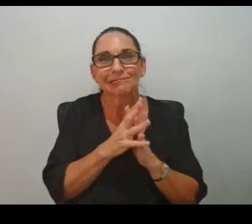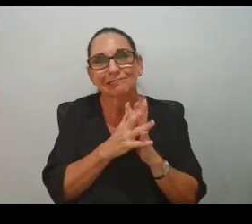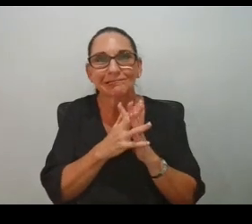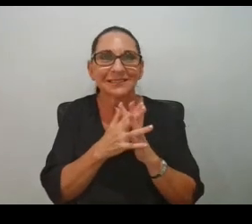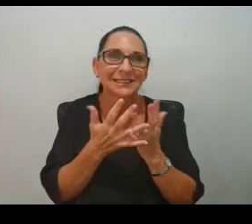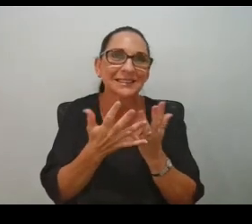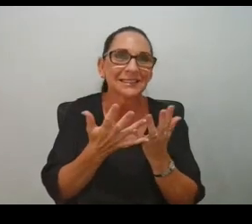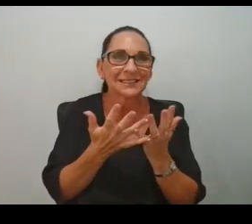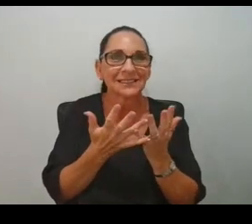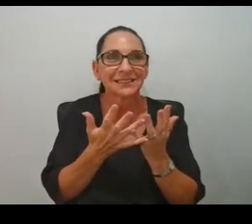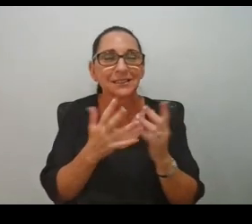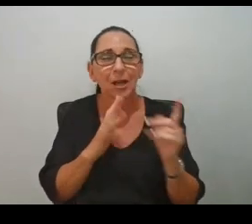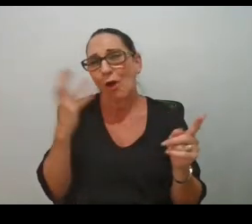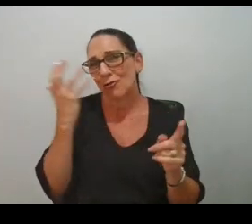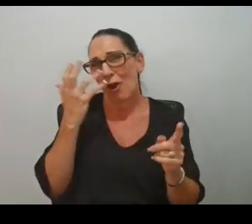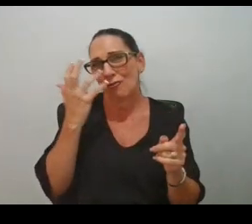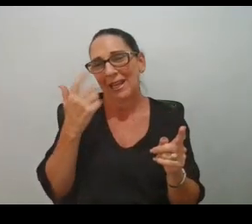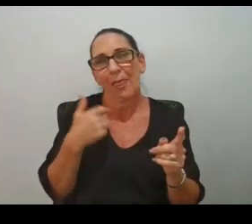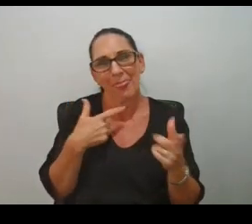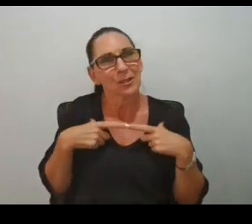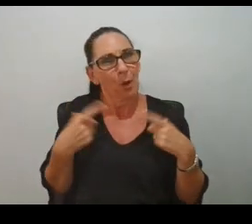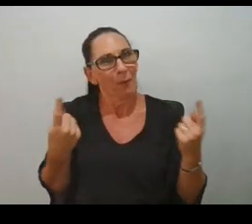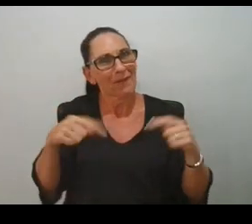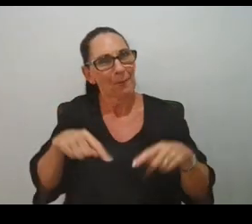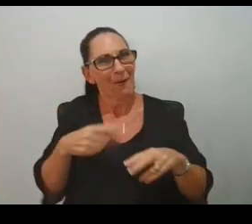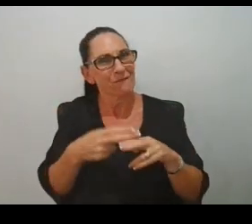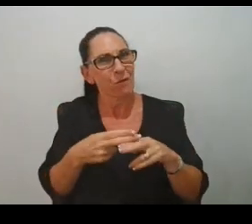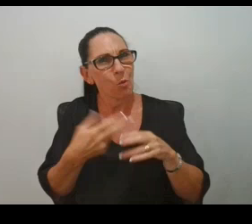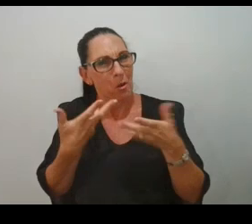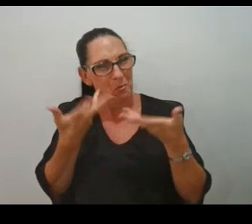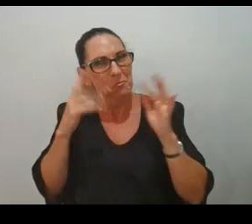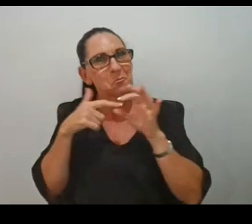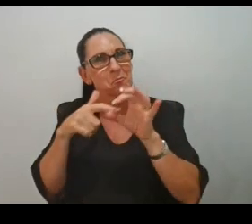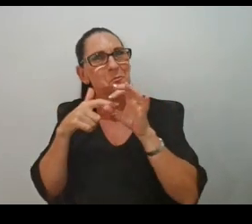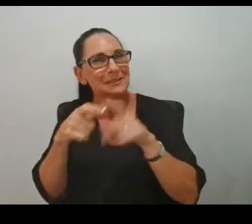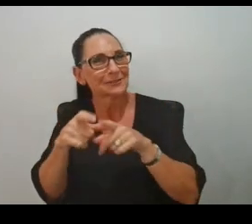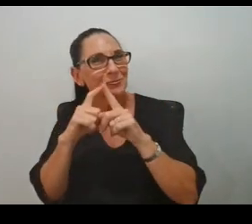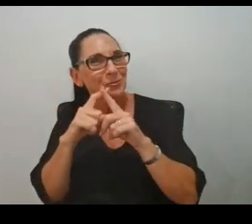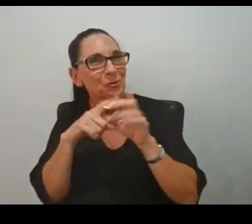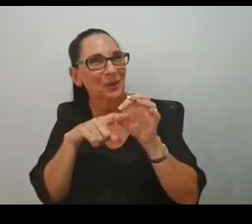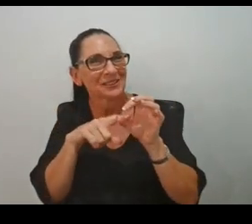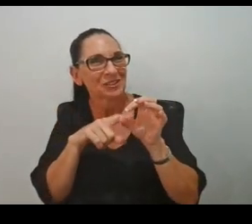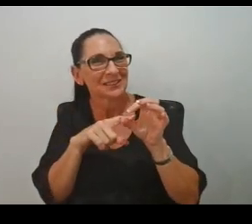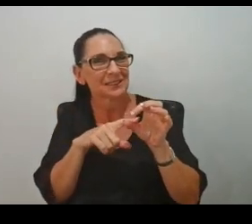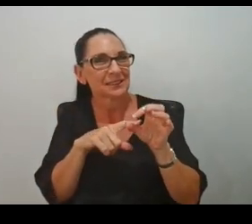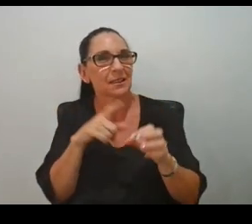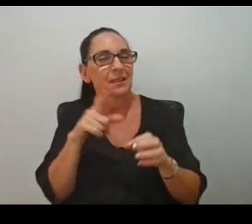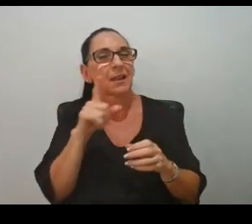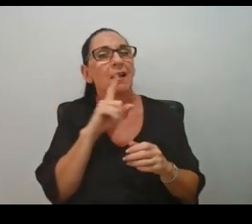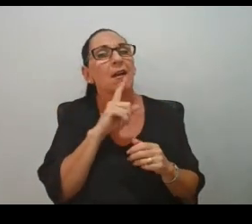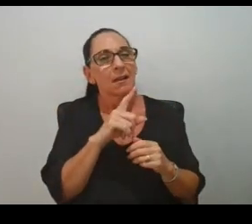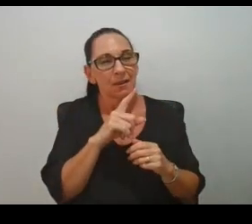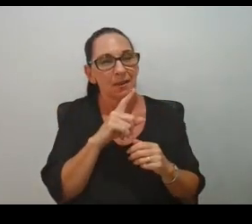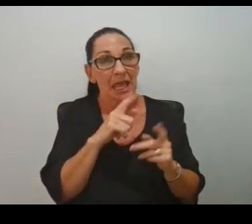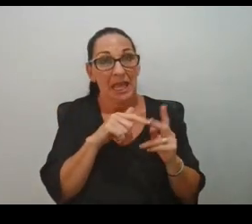why we're here for the complicated questions so for if we have any preferred suppliers online I